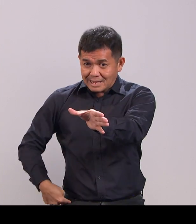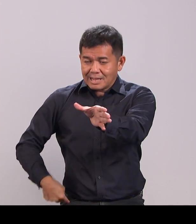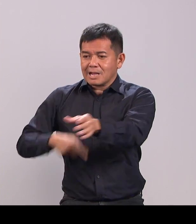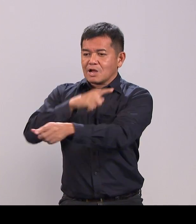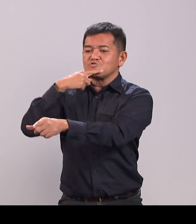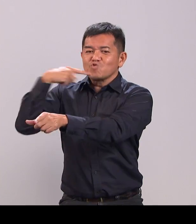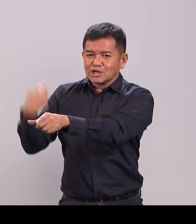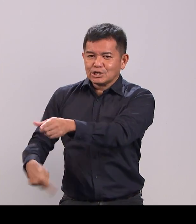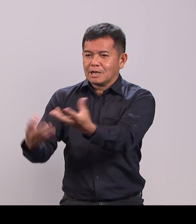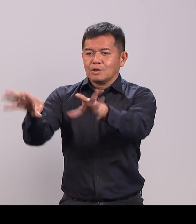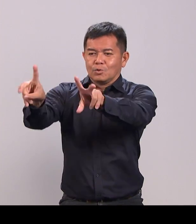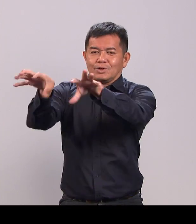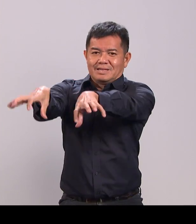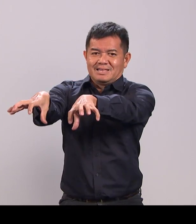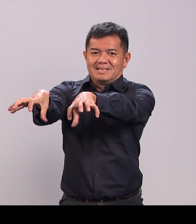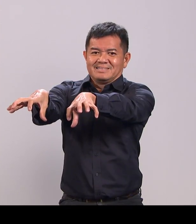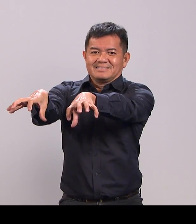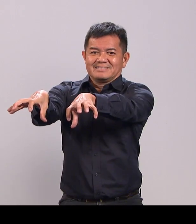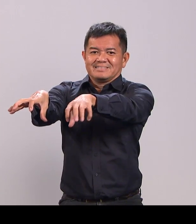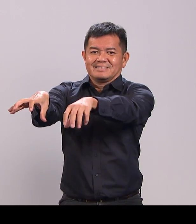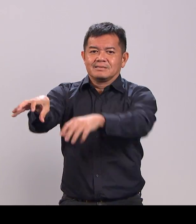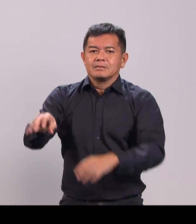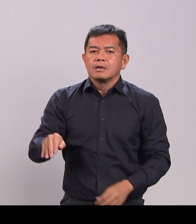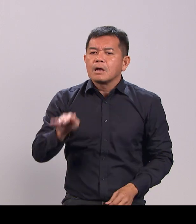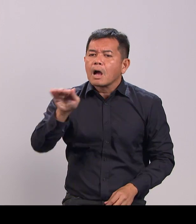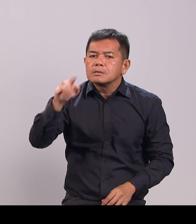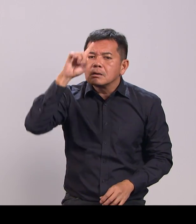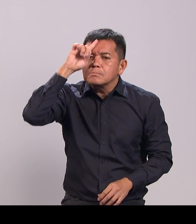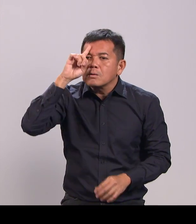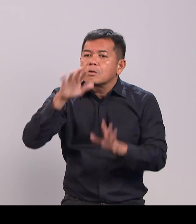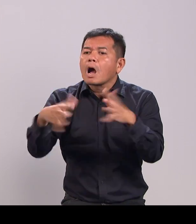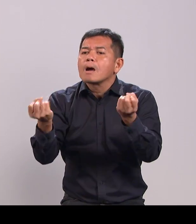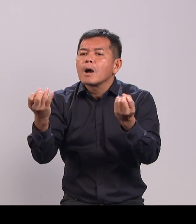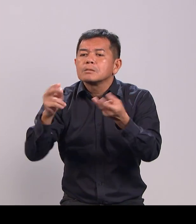If you ask the Mongolians how many neighbours they have, they will tell you they have three neighbours.